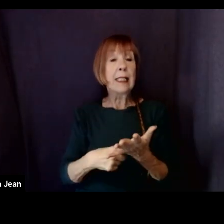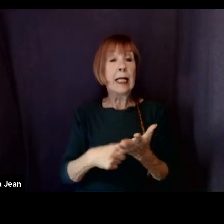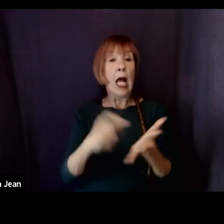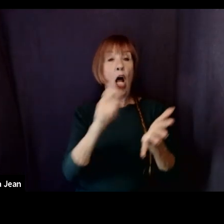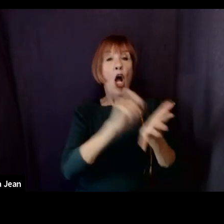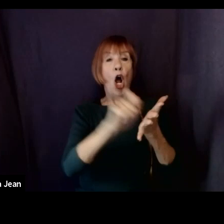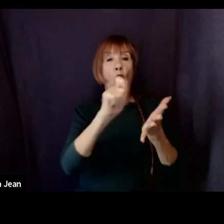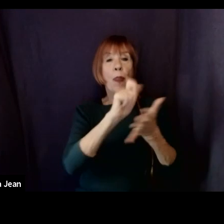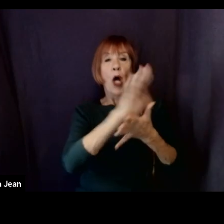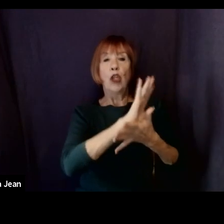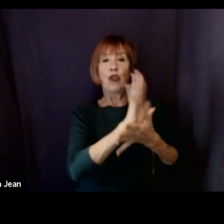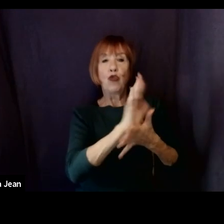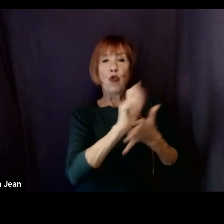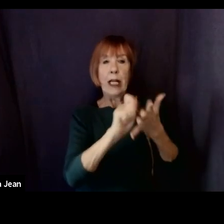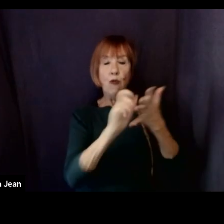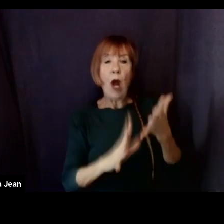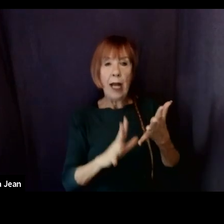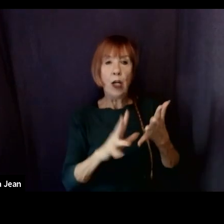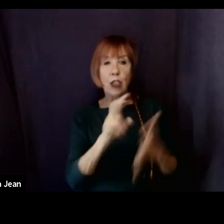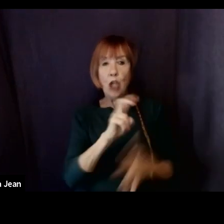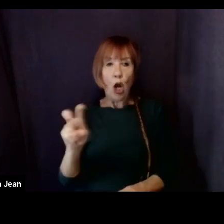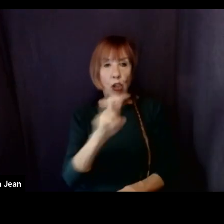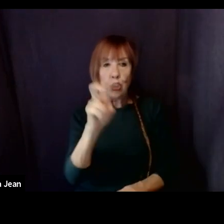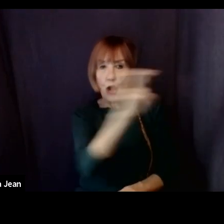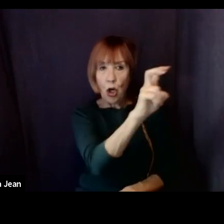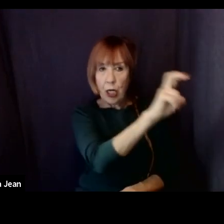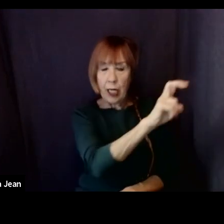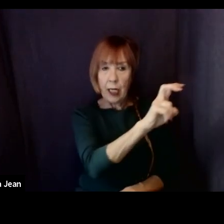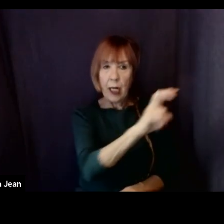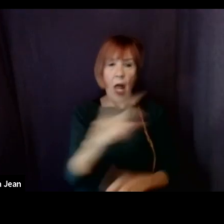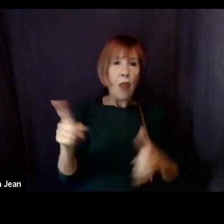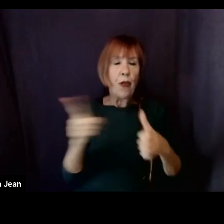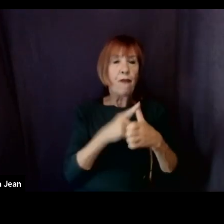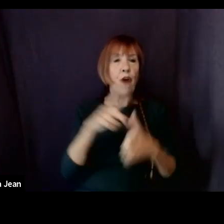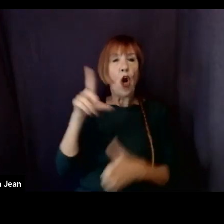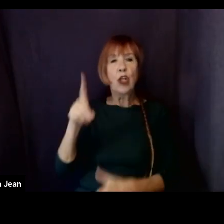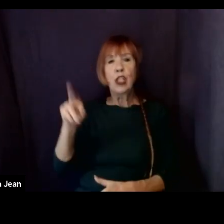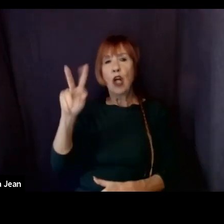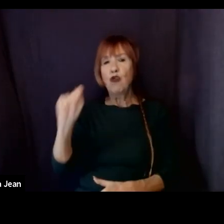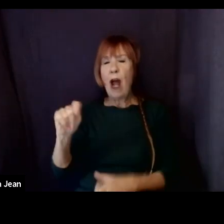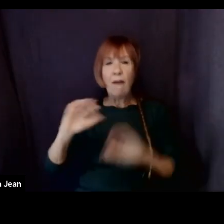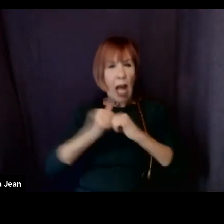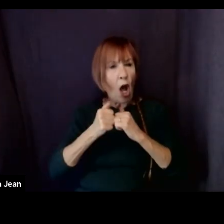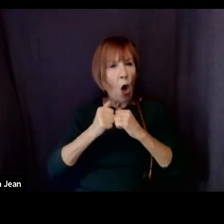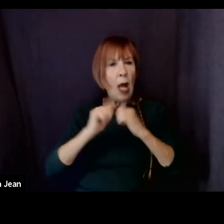to make that first draft as good as it can be. We're gonna be talking about notes, i.e feedback,